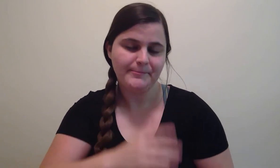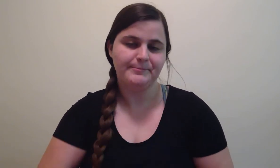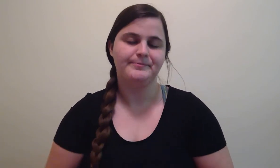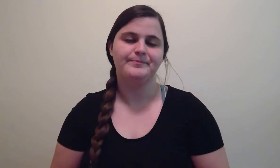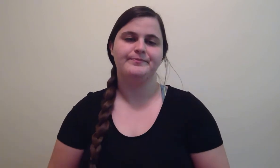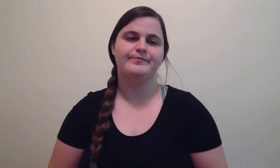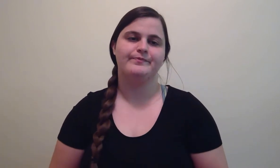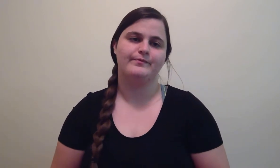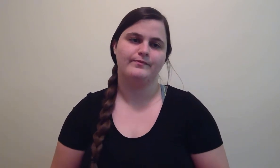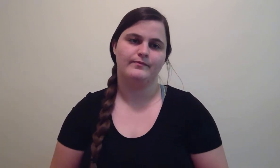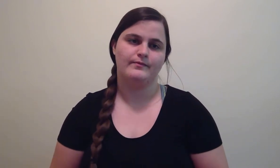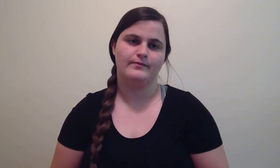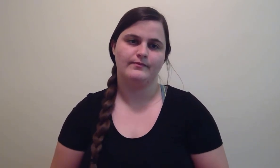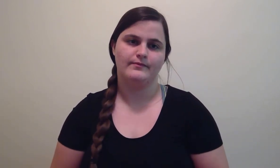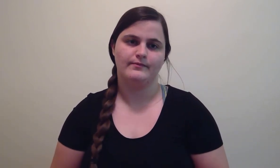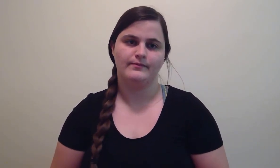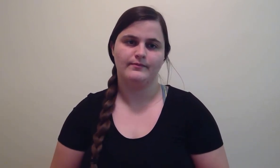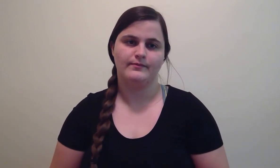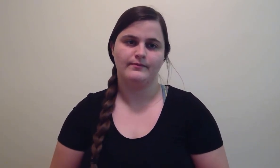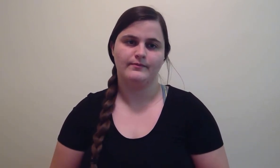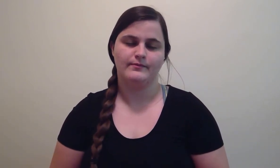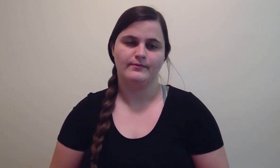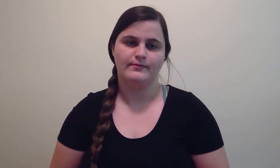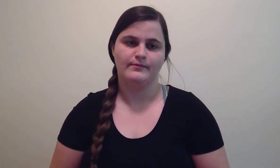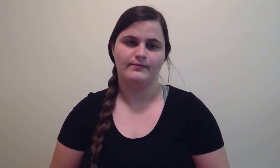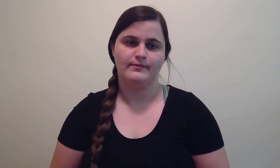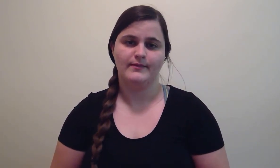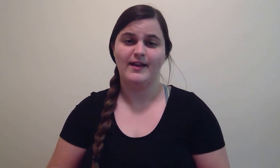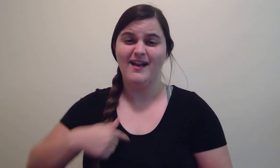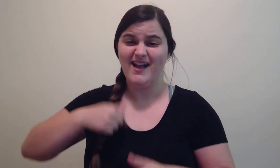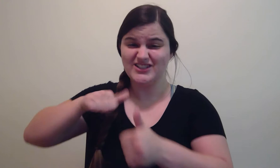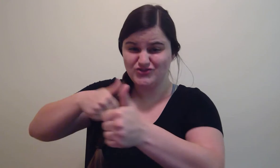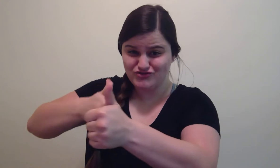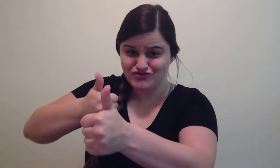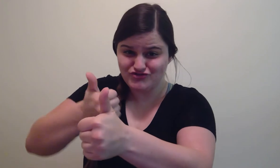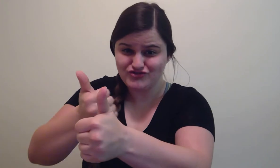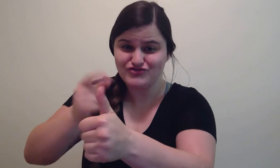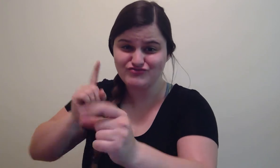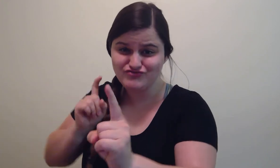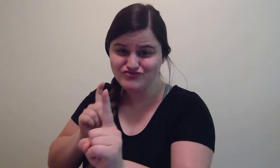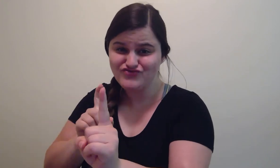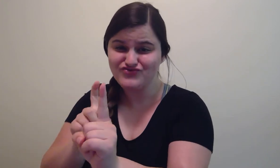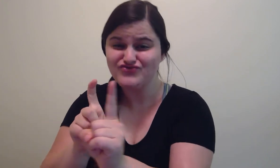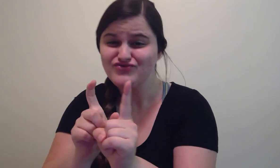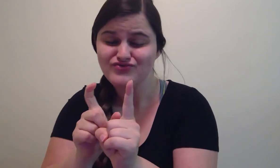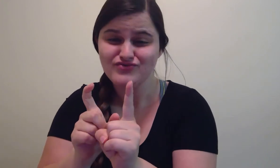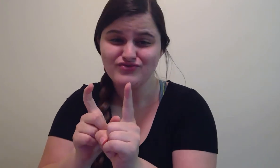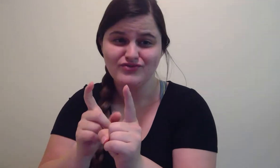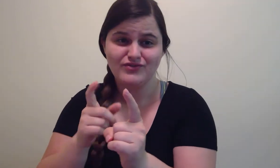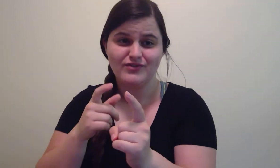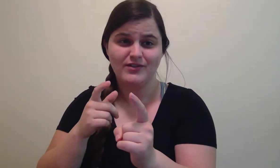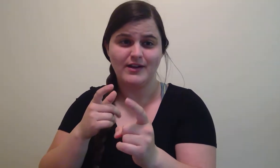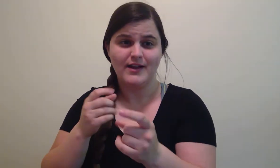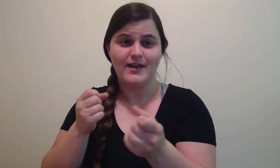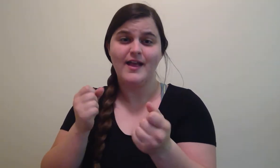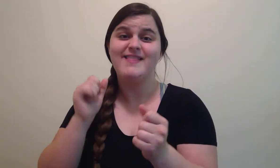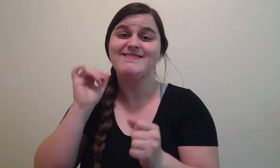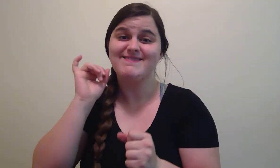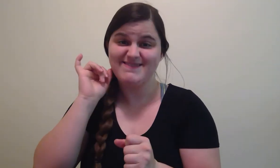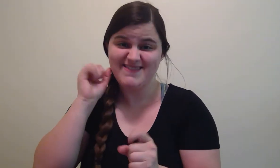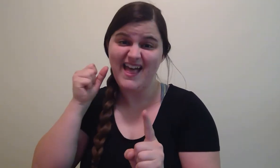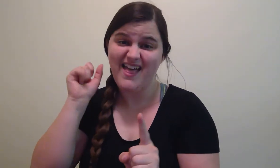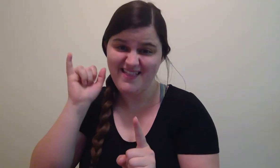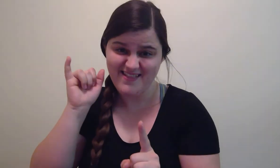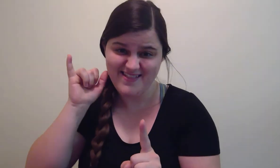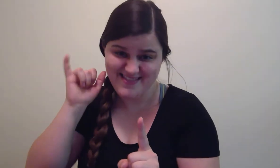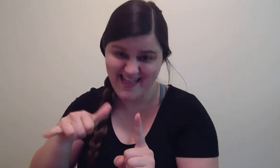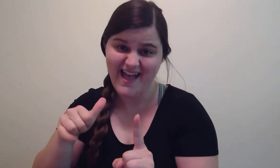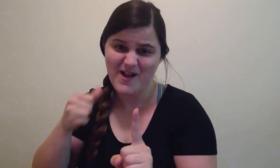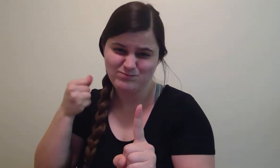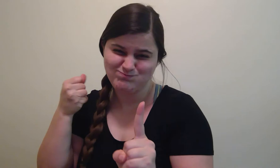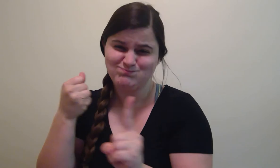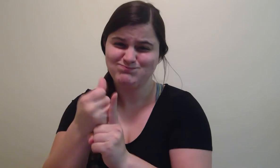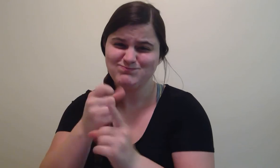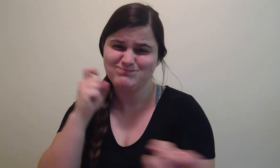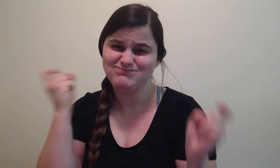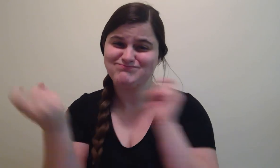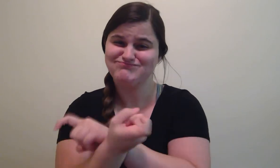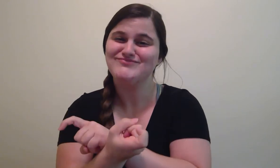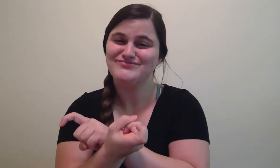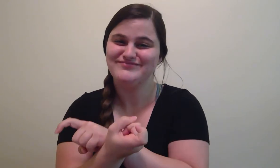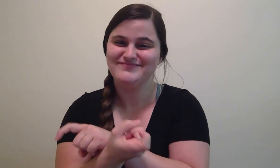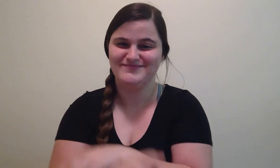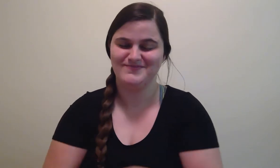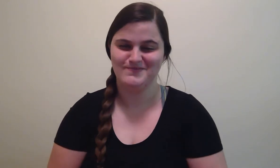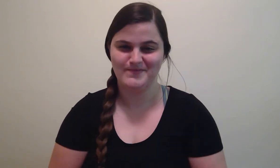I chased Bryce up the walkway, and that's when everything changed.